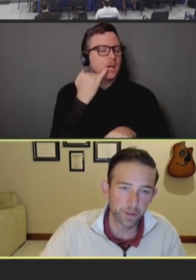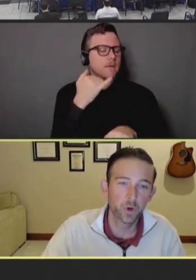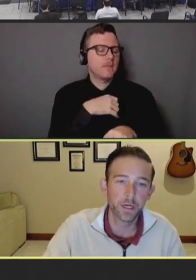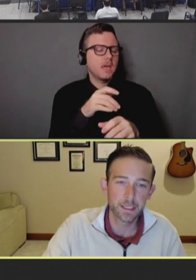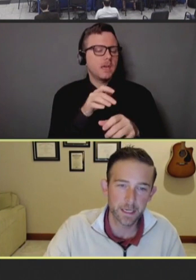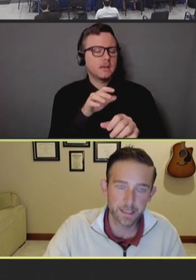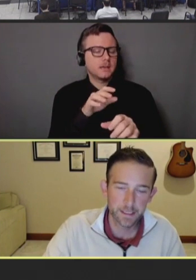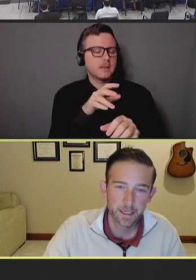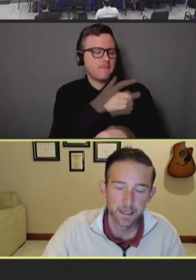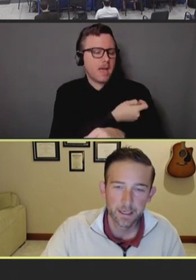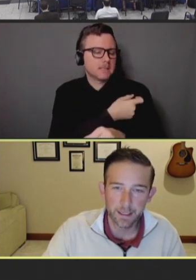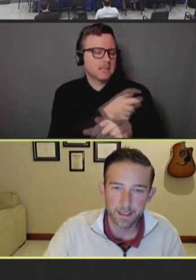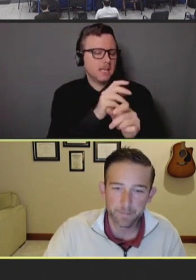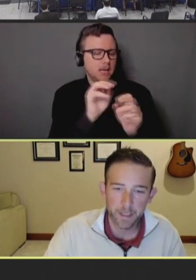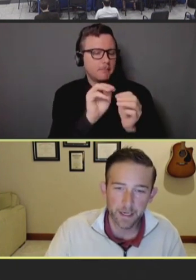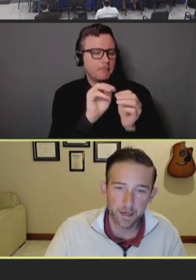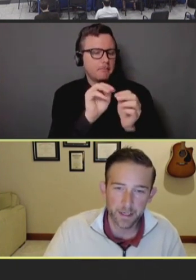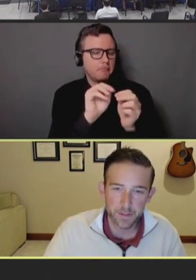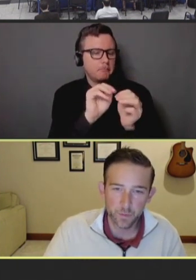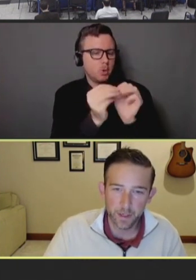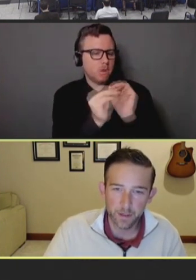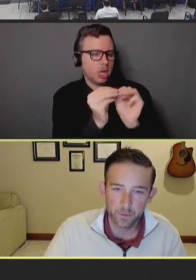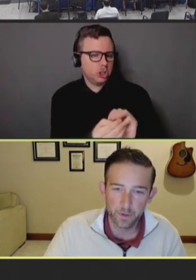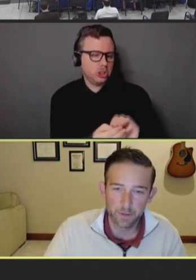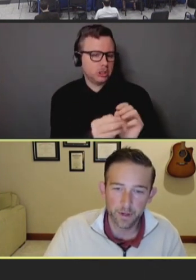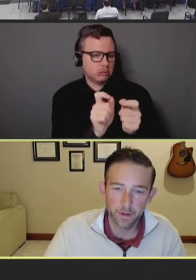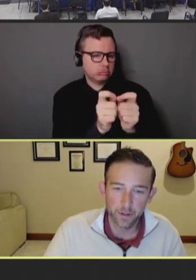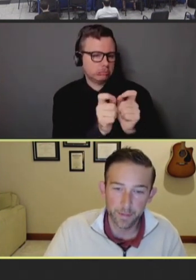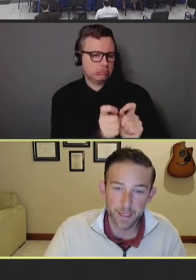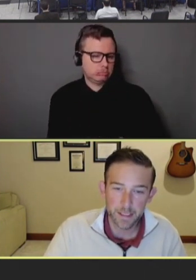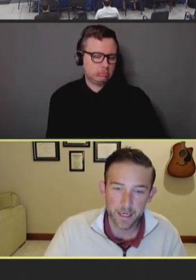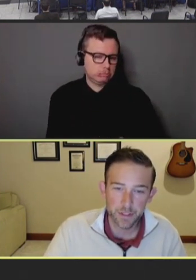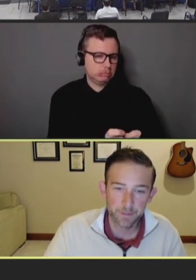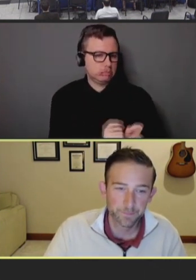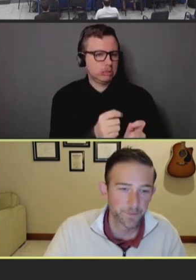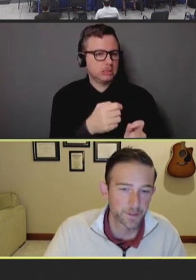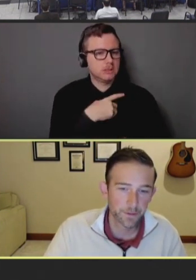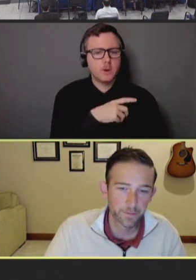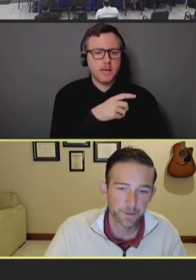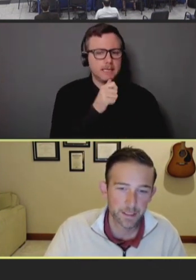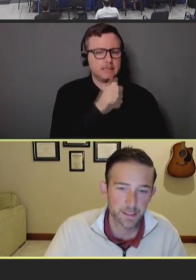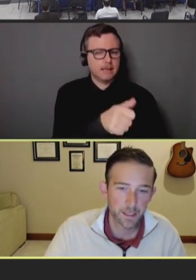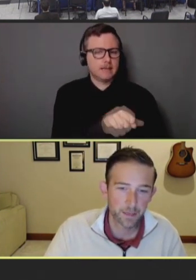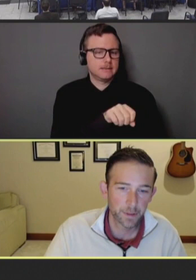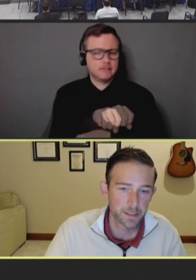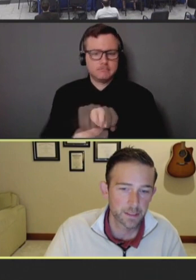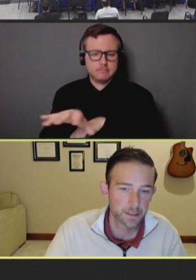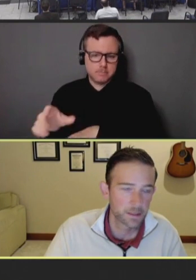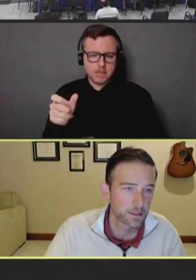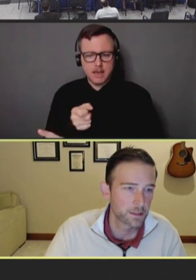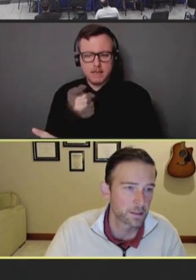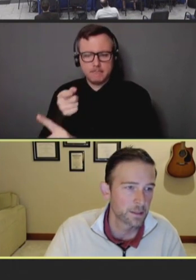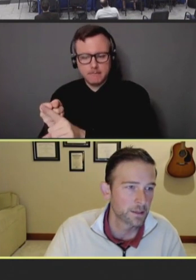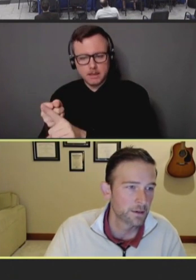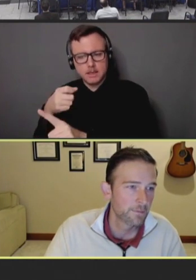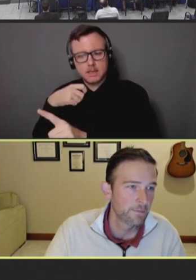could exist in areas where -- of under immunization. So next slide, please.